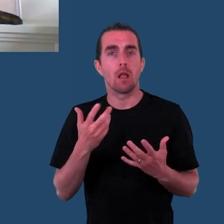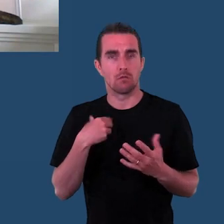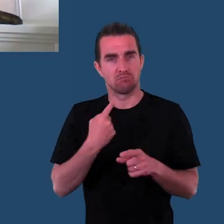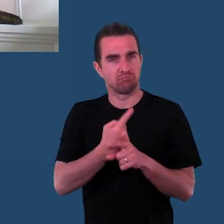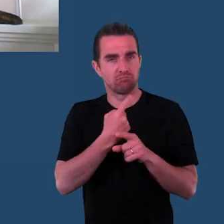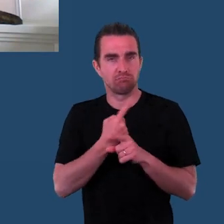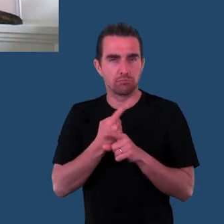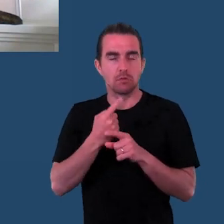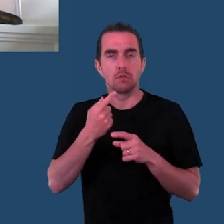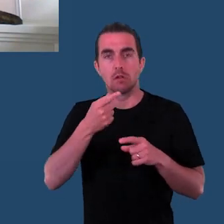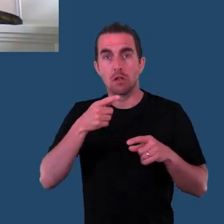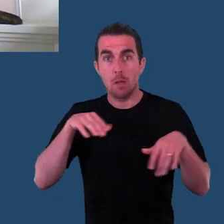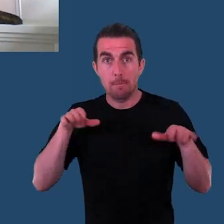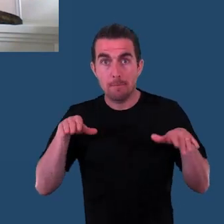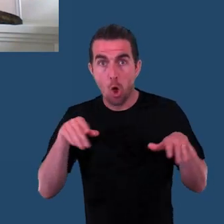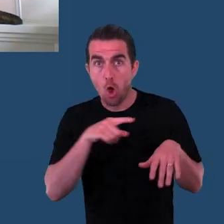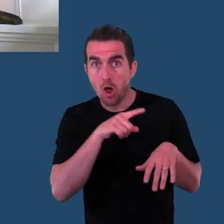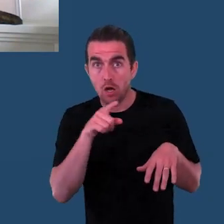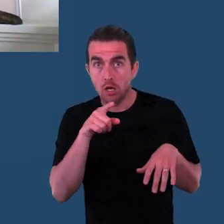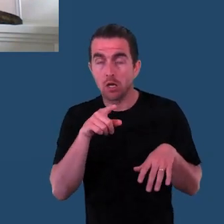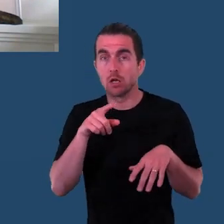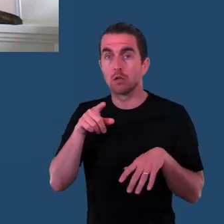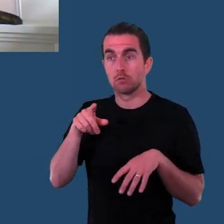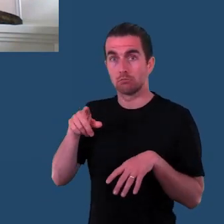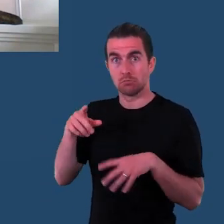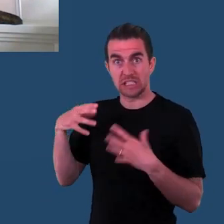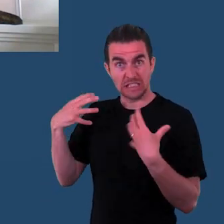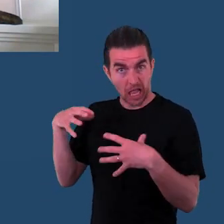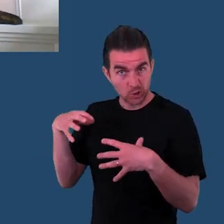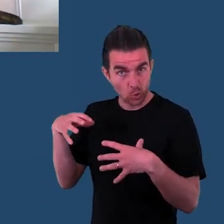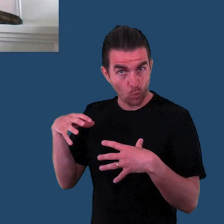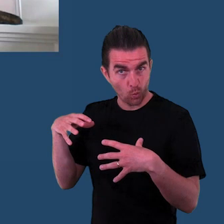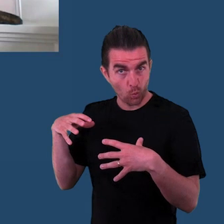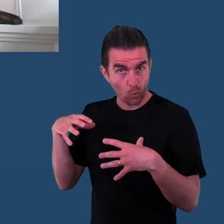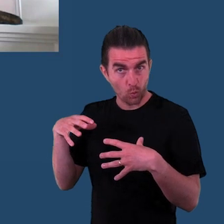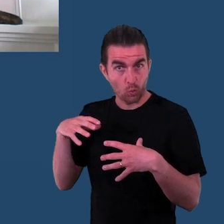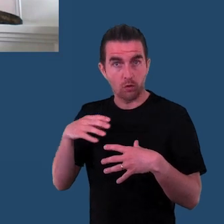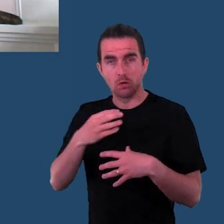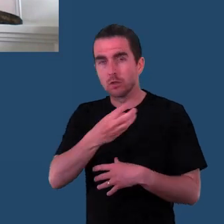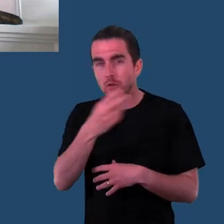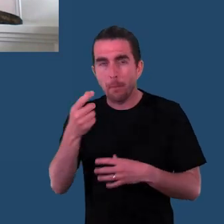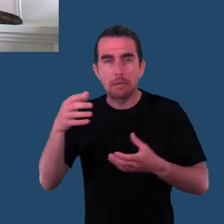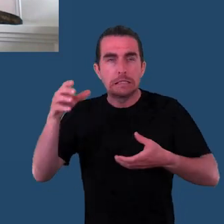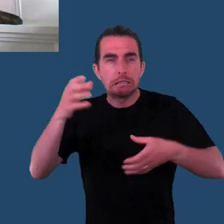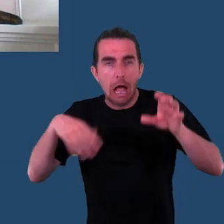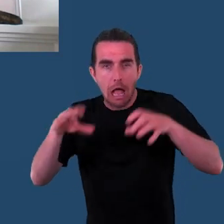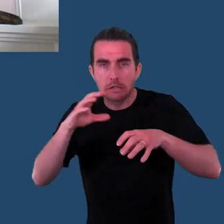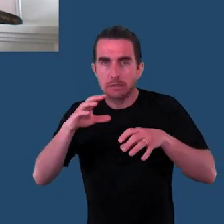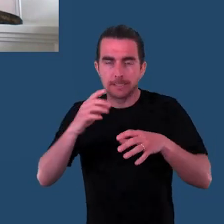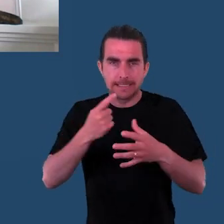while we're on the subject of birds being dinosaurs, there are some scientists, aren't there, that are looking